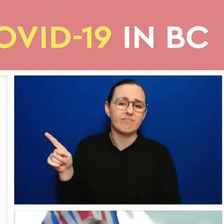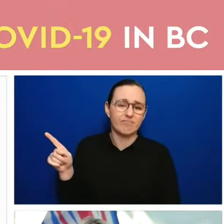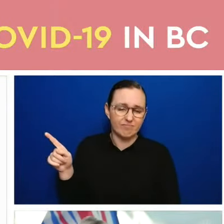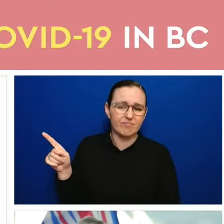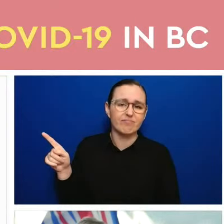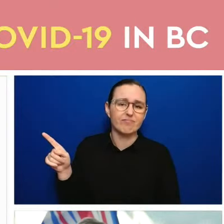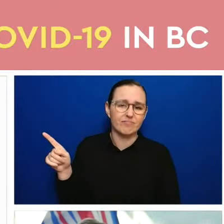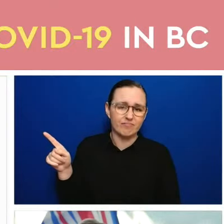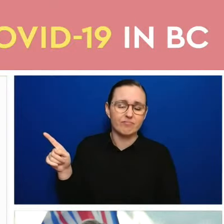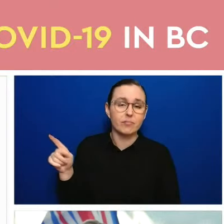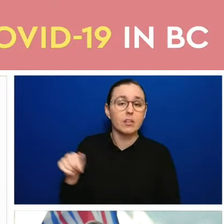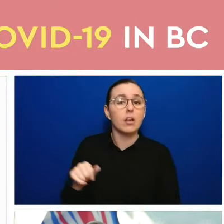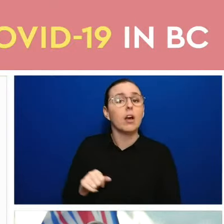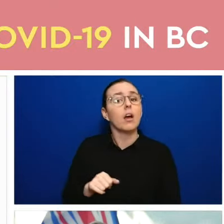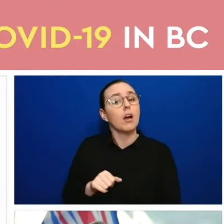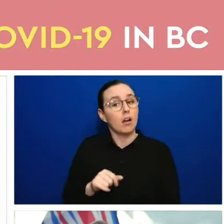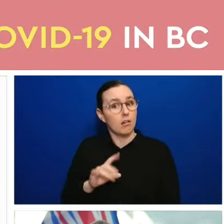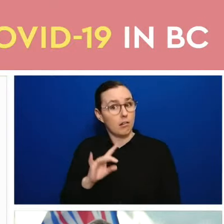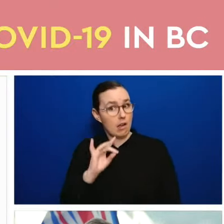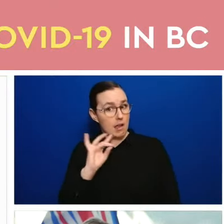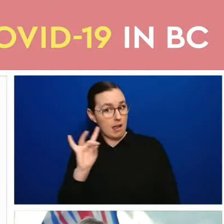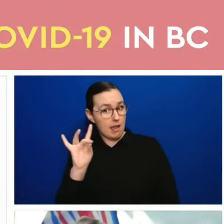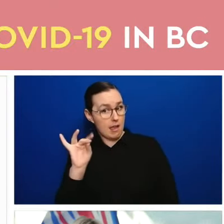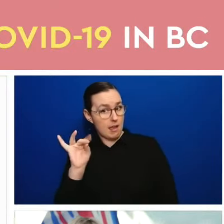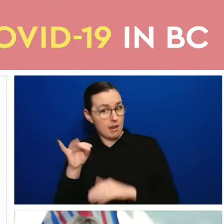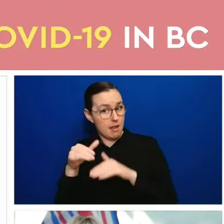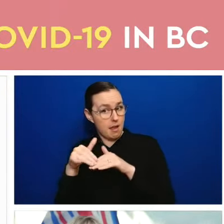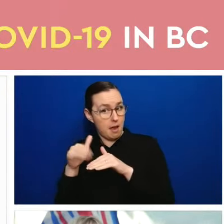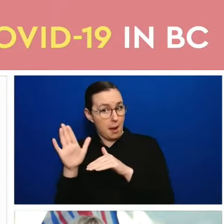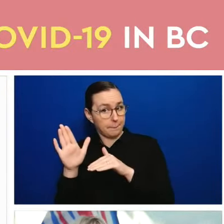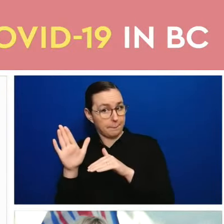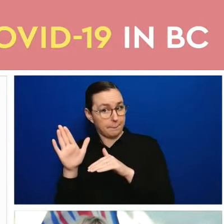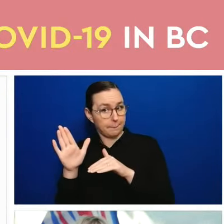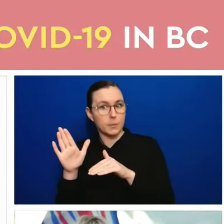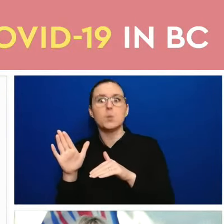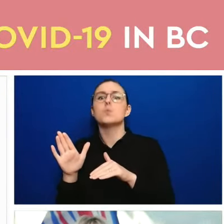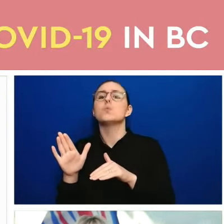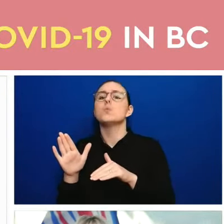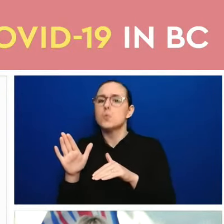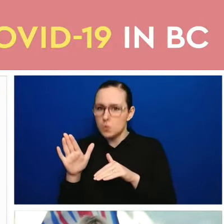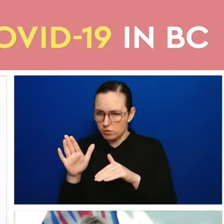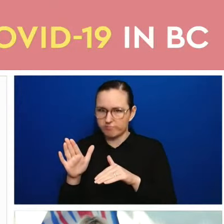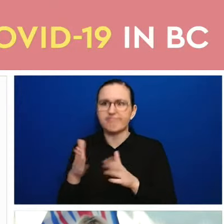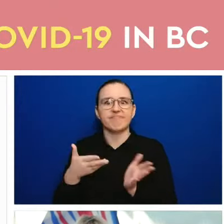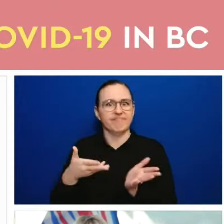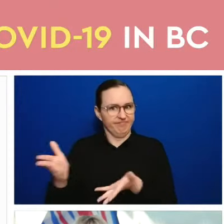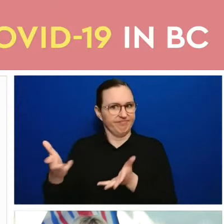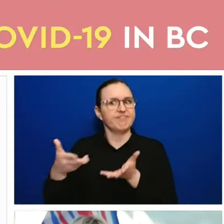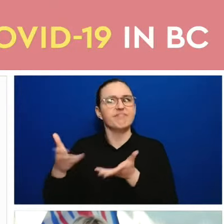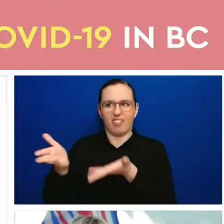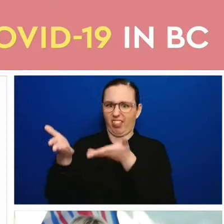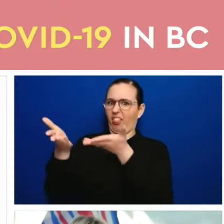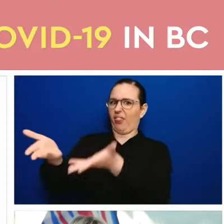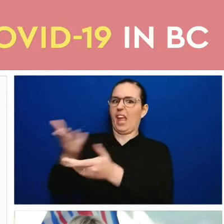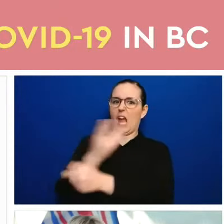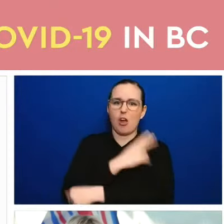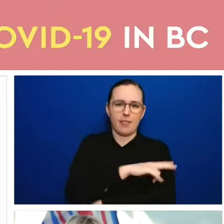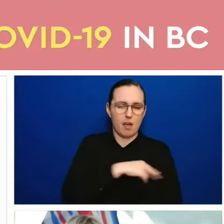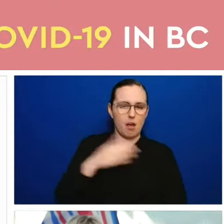requiring hospitalization. So that gives us some hint. We're also seeing that the proportion of people overage 80